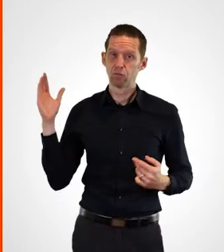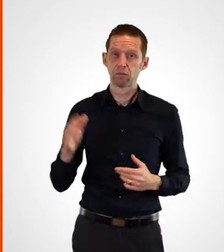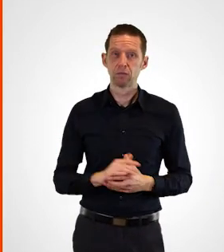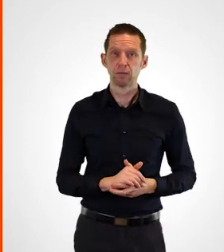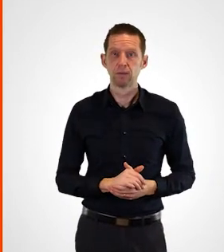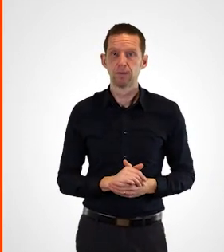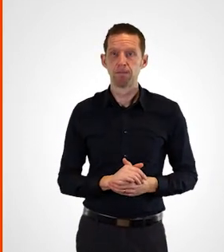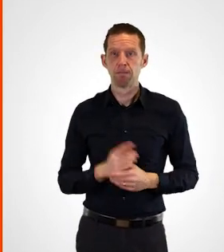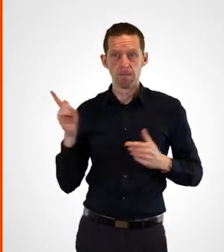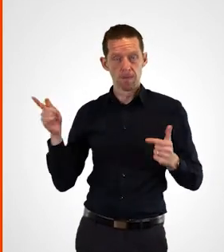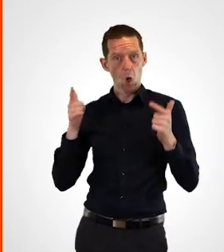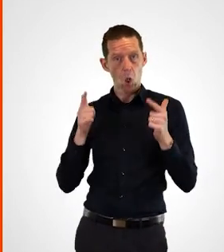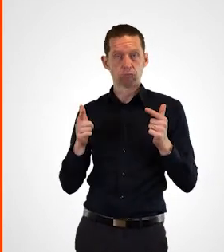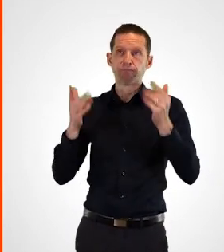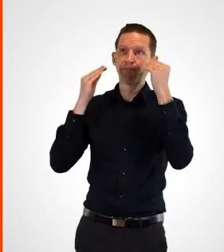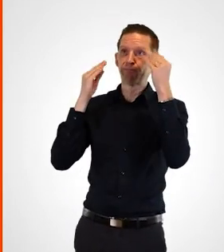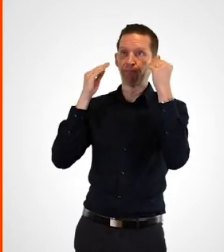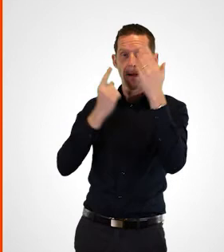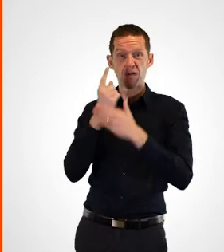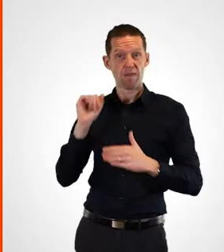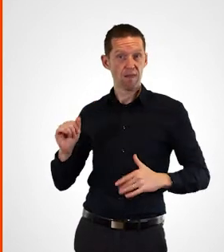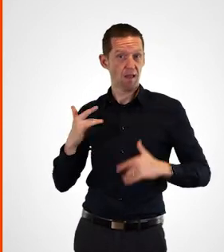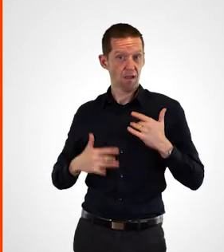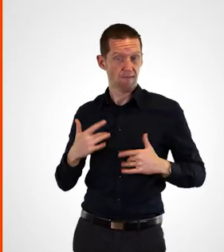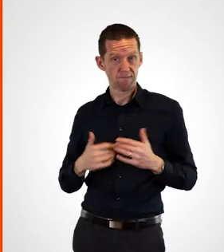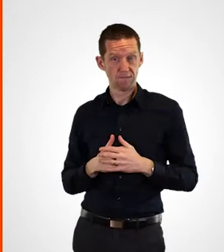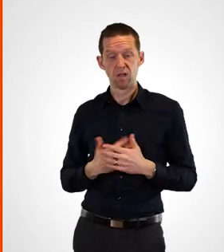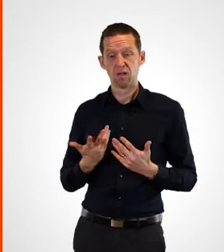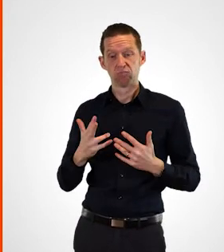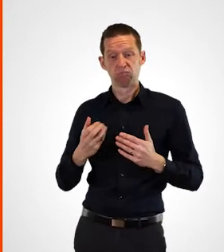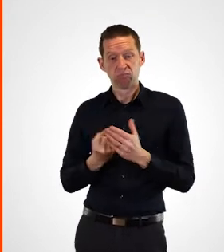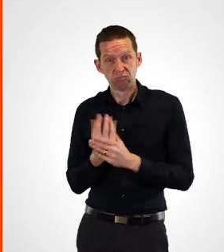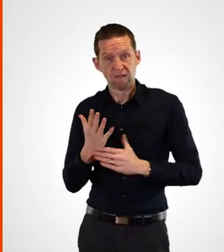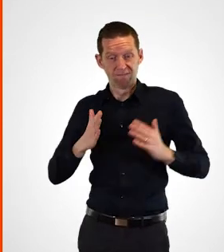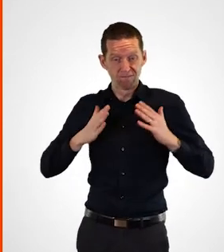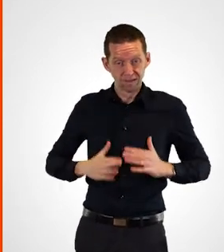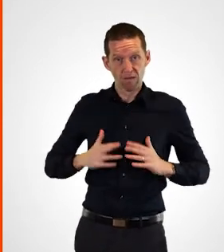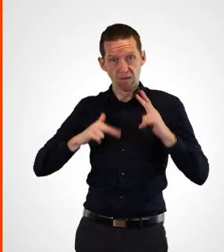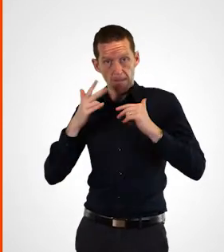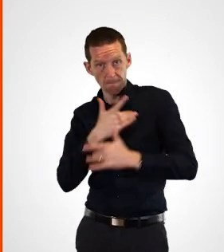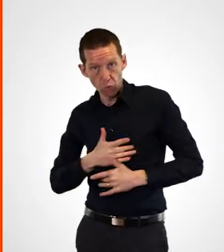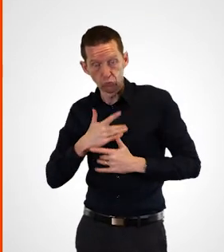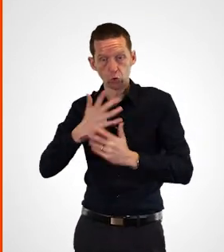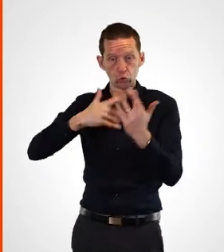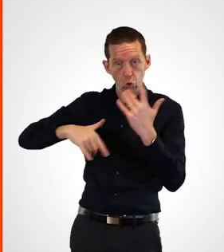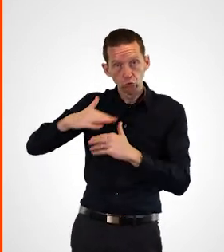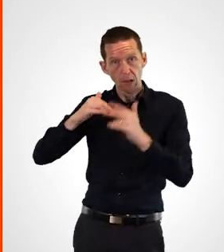So there's a lot going on in that child's life physically, emotionally, socially, and we would argue also